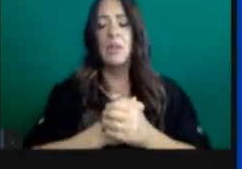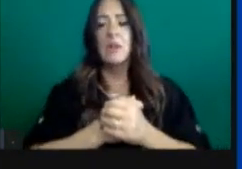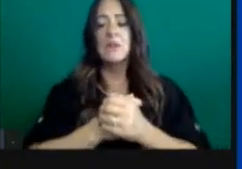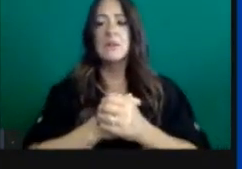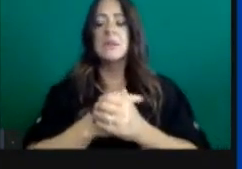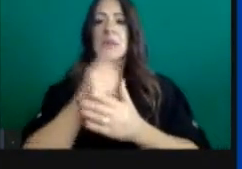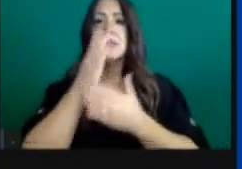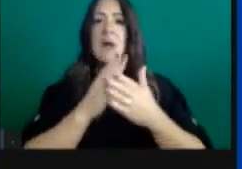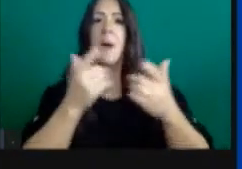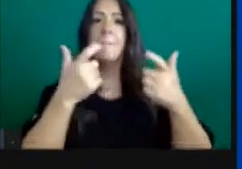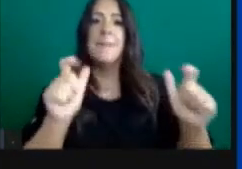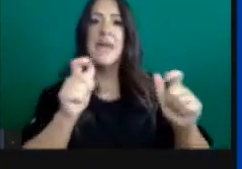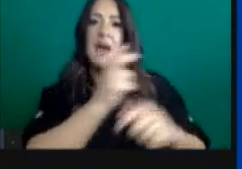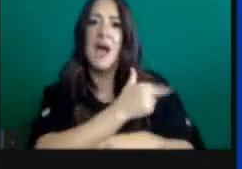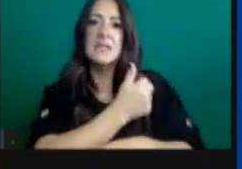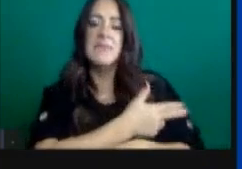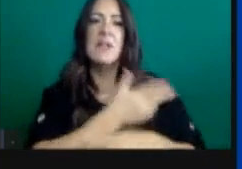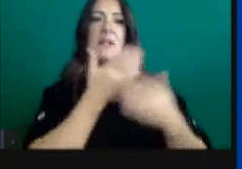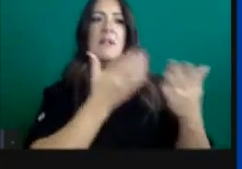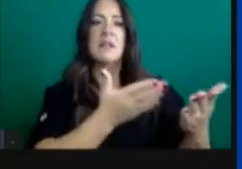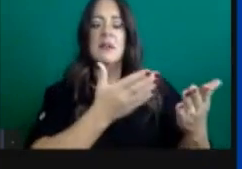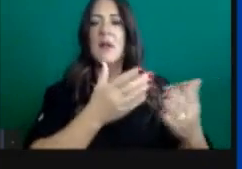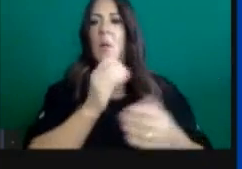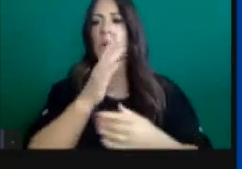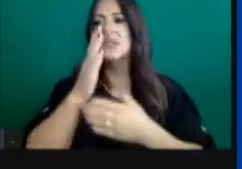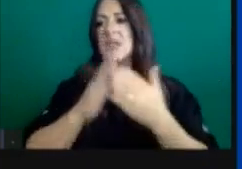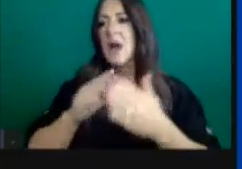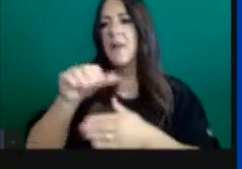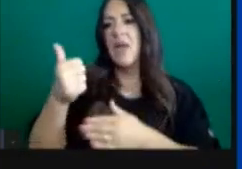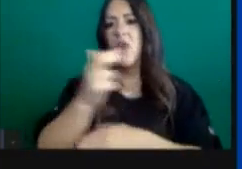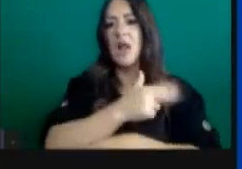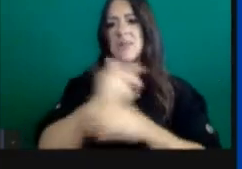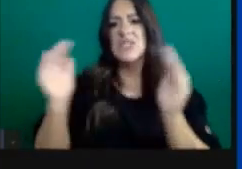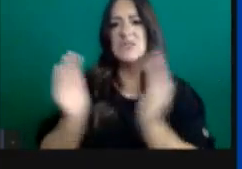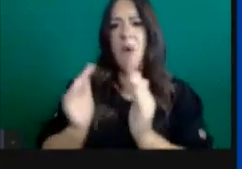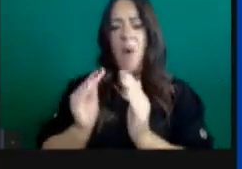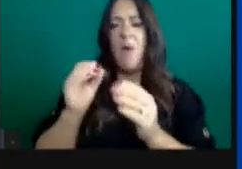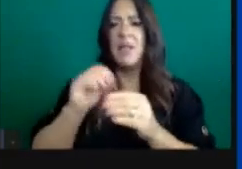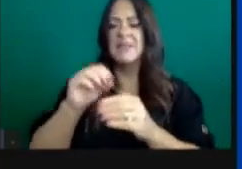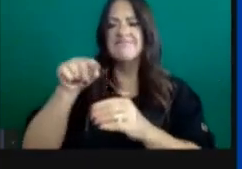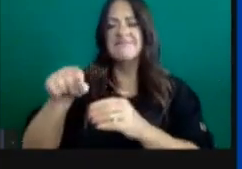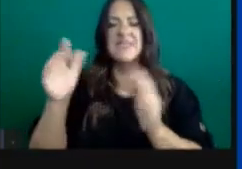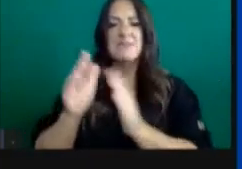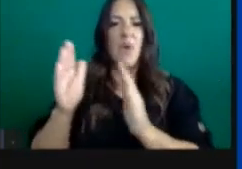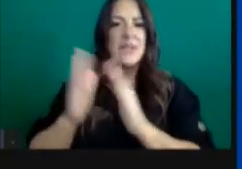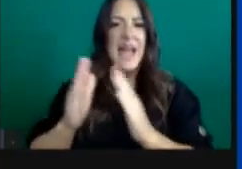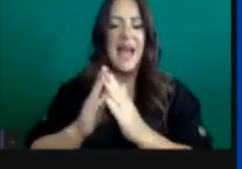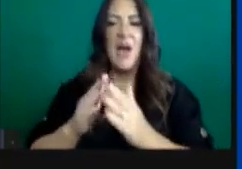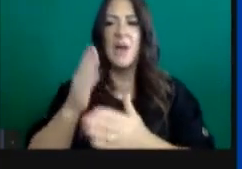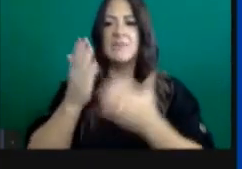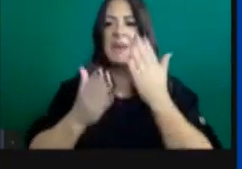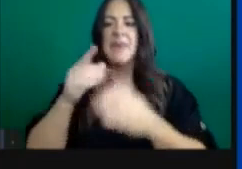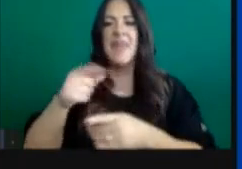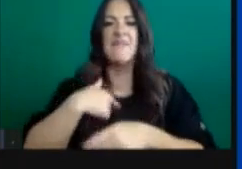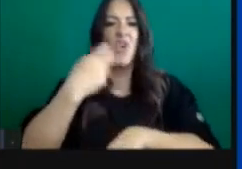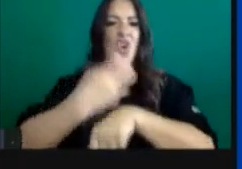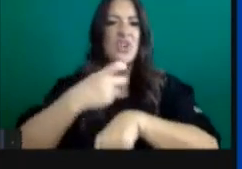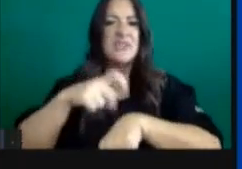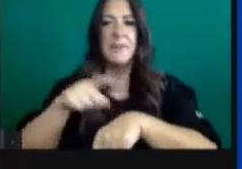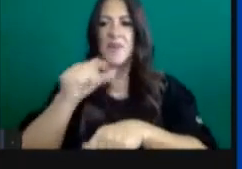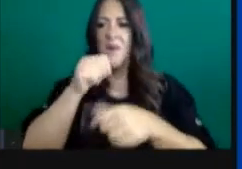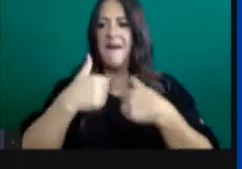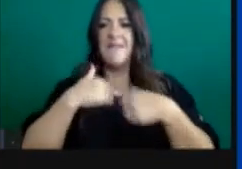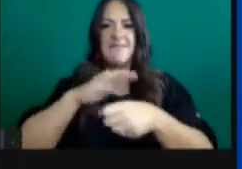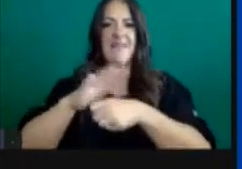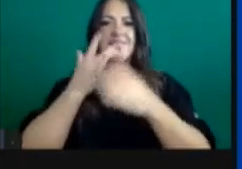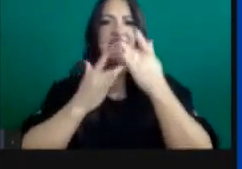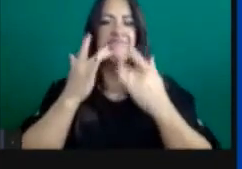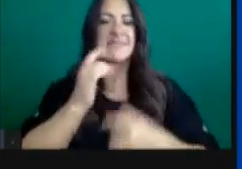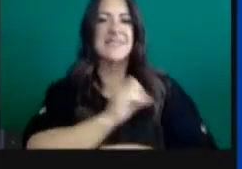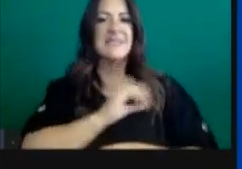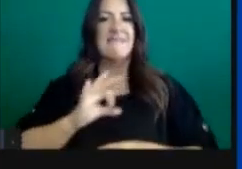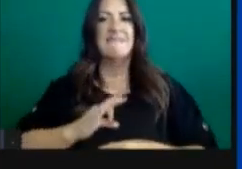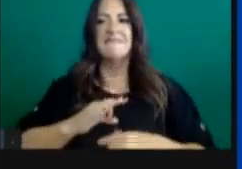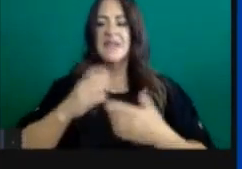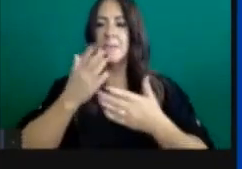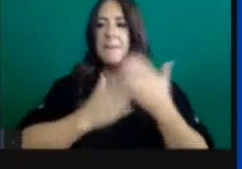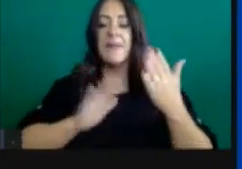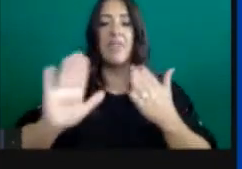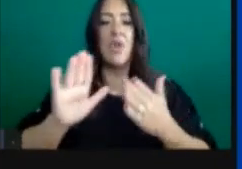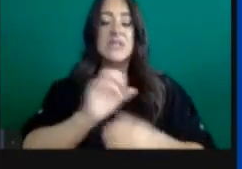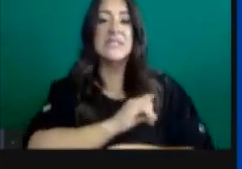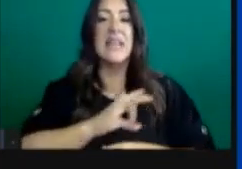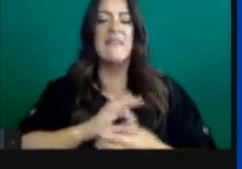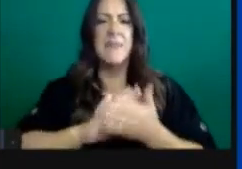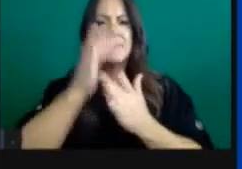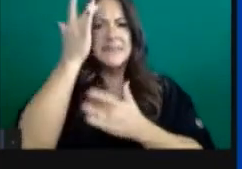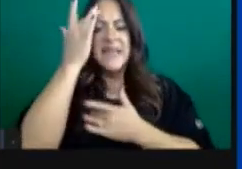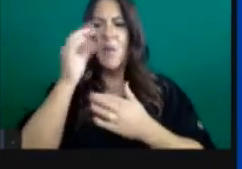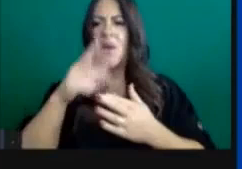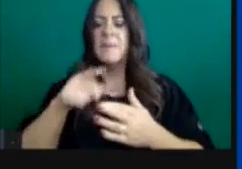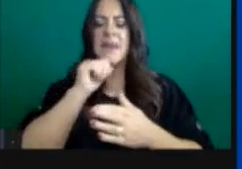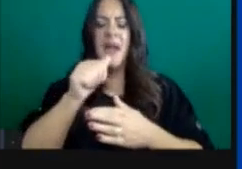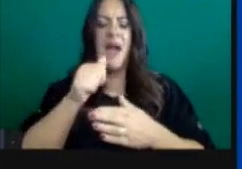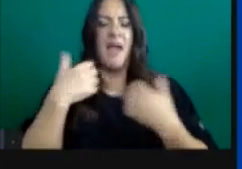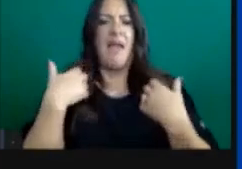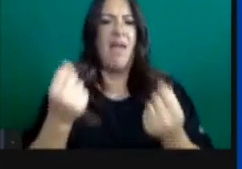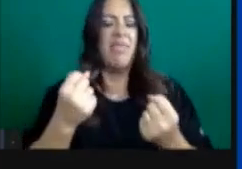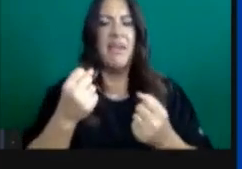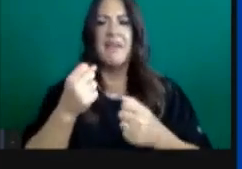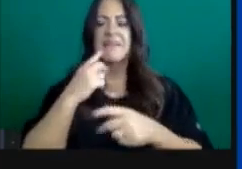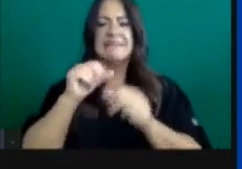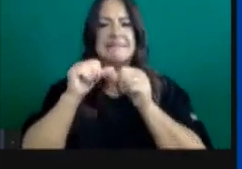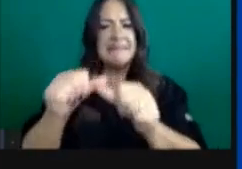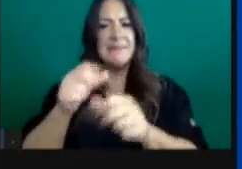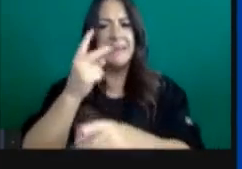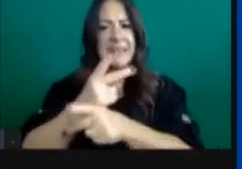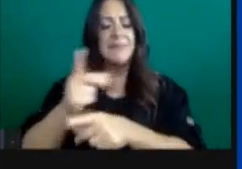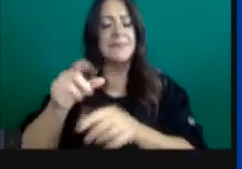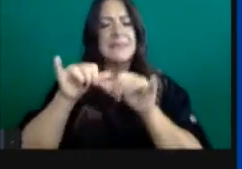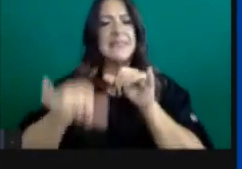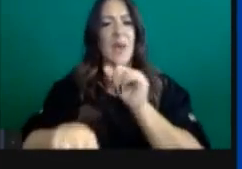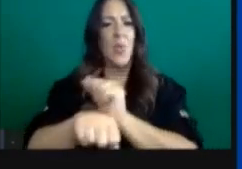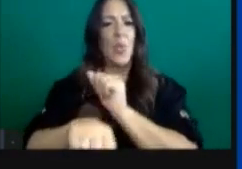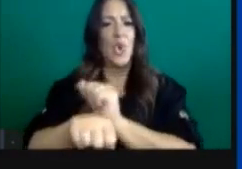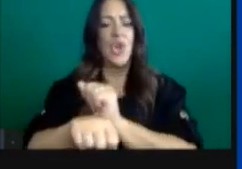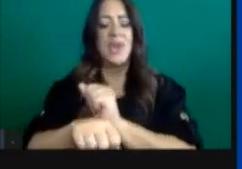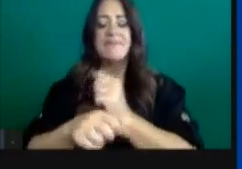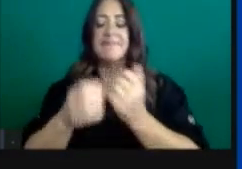FOR A HOSPITAL THAT MAYBE ISN’T BIG AS SOME OF THE ONES WE ARE USED TO, IN COMMUNITIES WHERE THERE IS A DISPROPORTIONATE IMPACT, WHO HAS BEEN HAVING A HARD TIME KEEPING STAFF HEALTHY